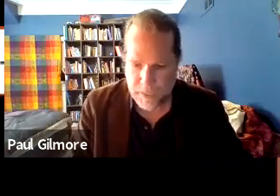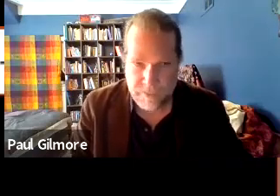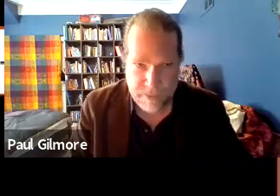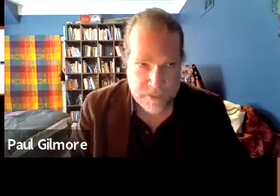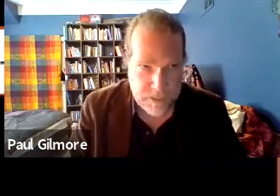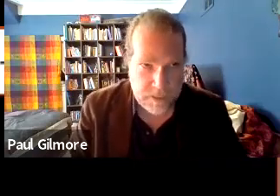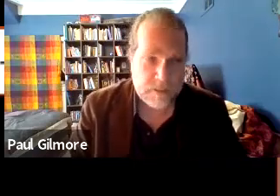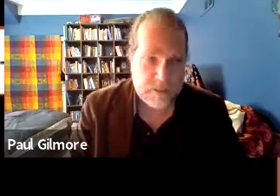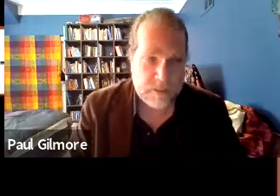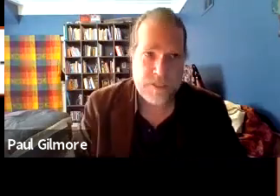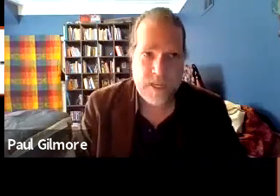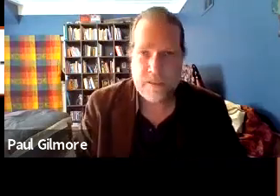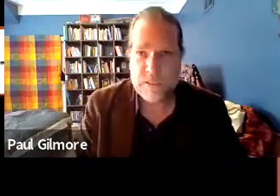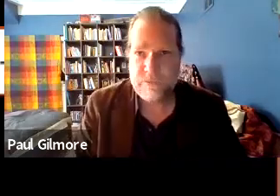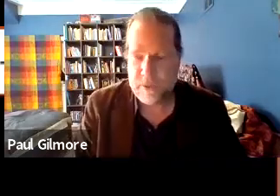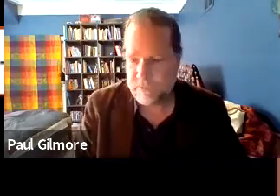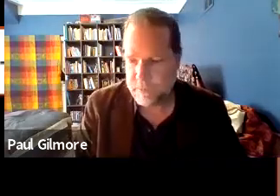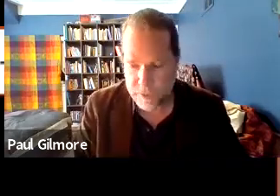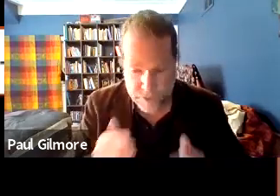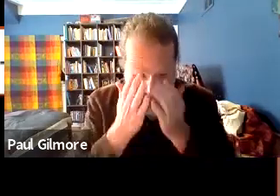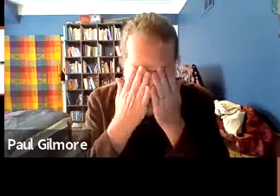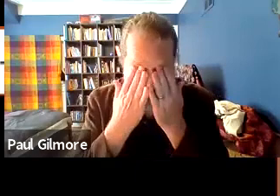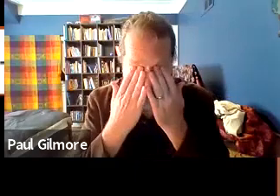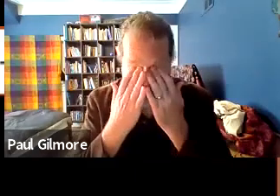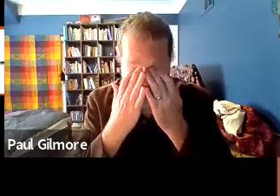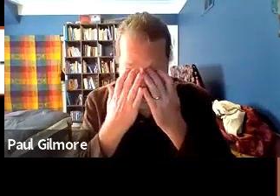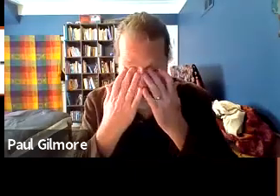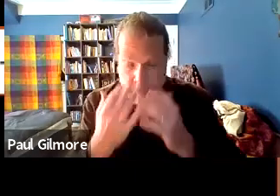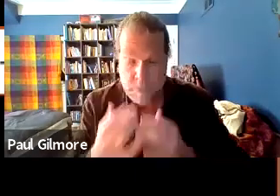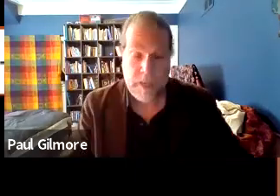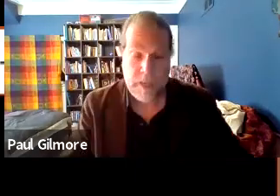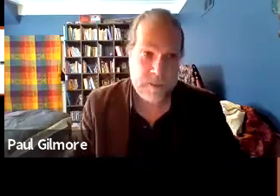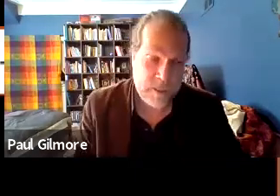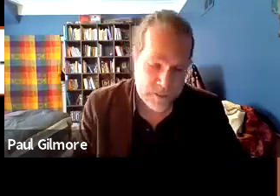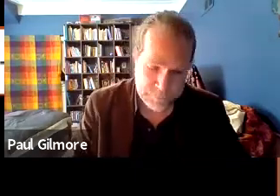And I think it's key to understanding this fear of immigration and so on. And it's this